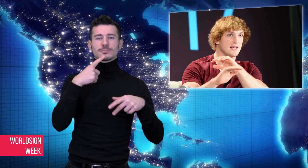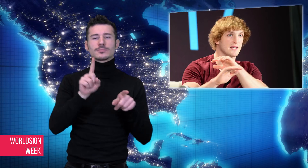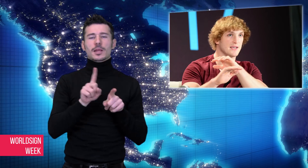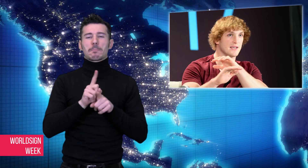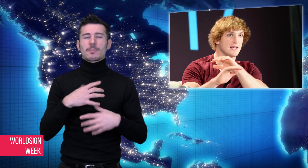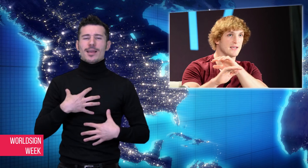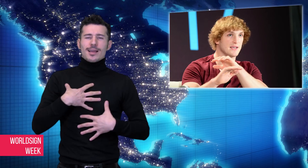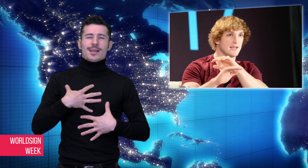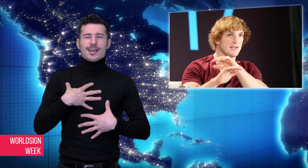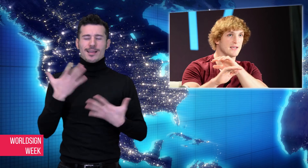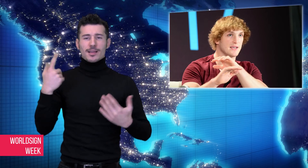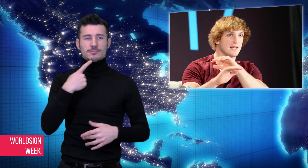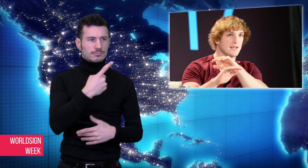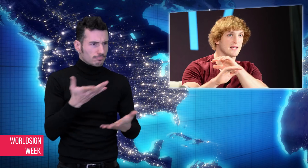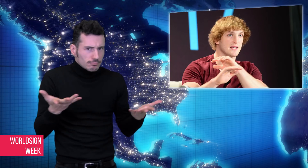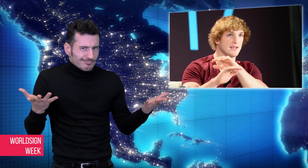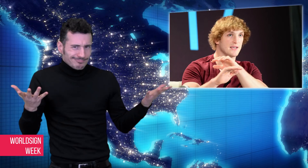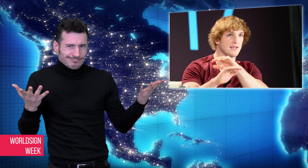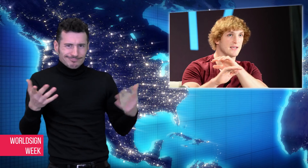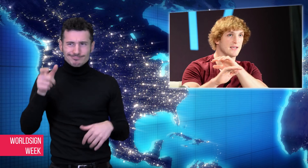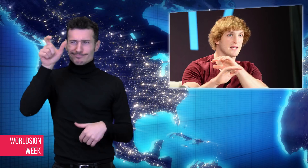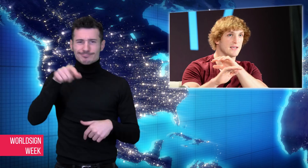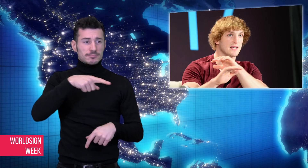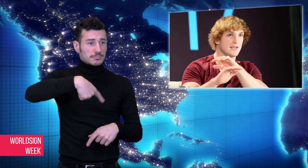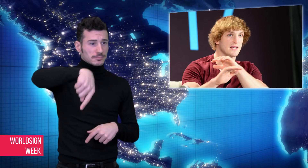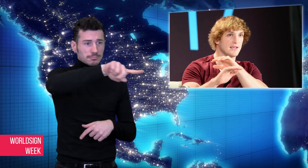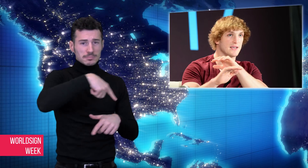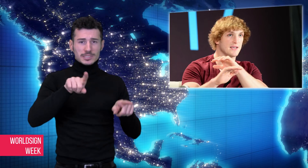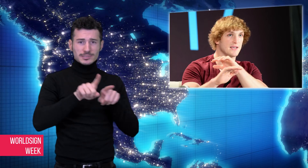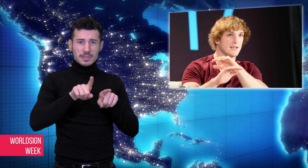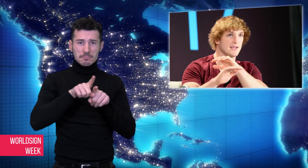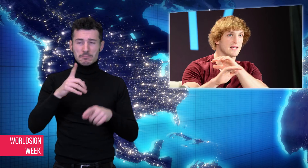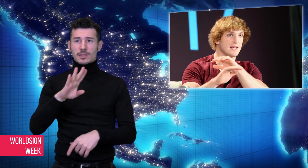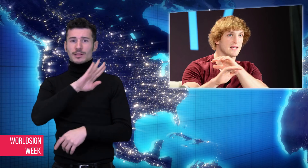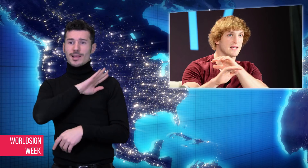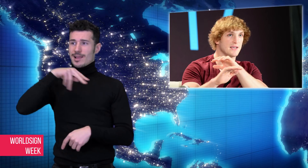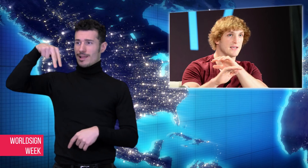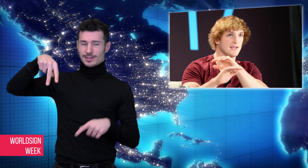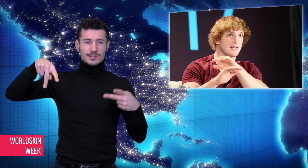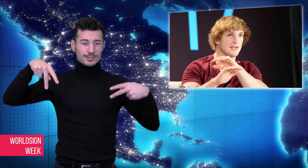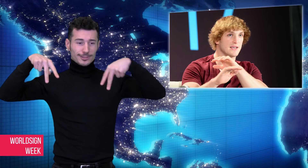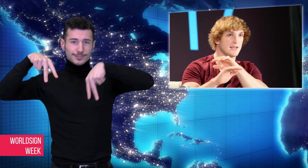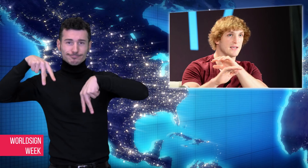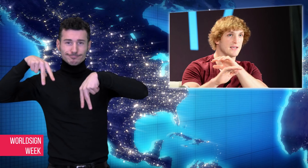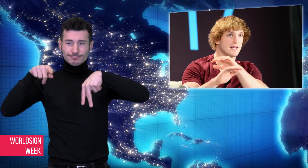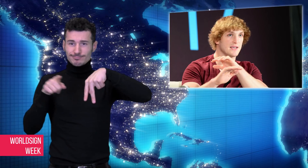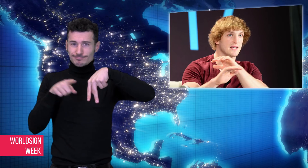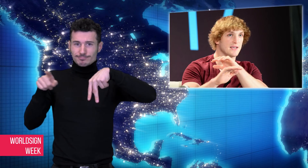guy?” The response was a “No” to which